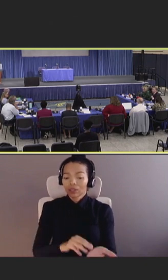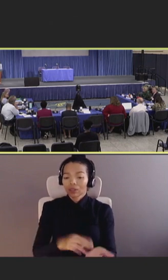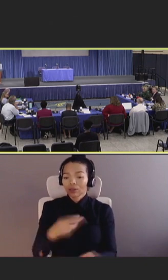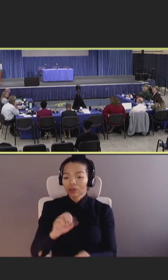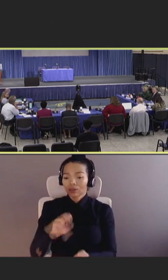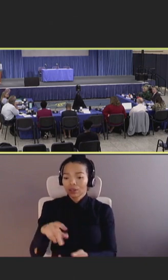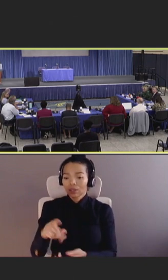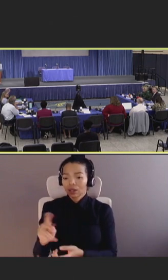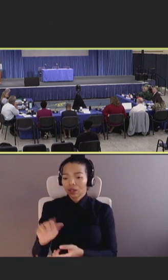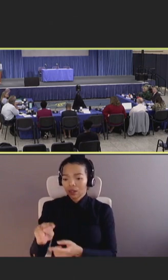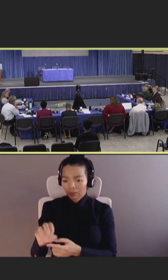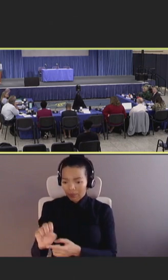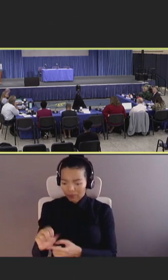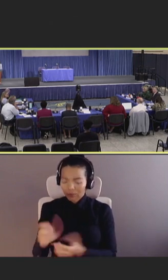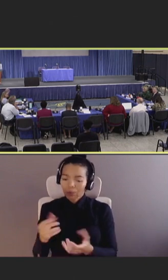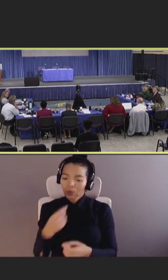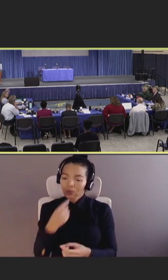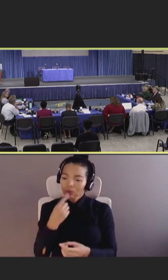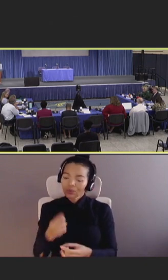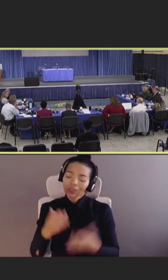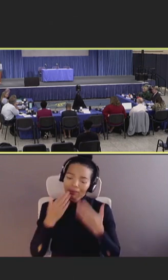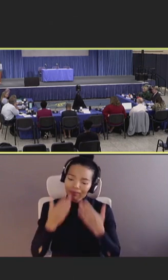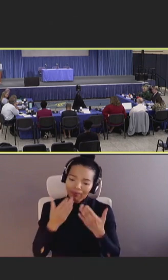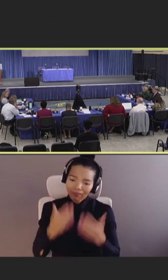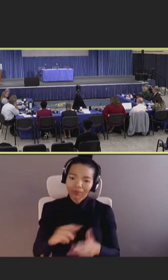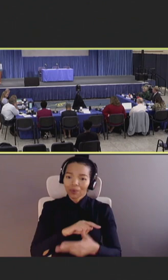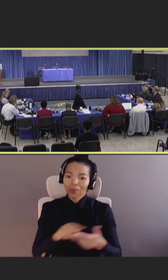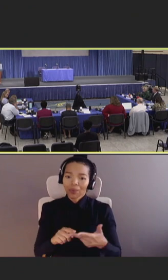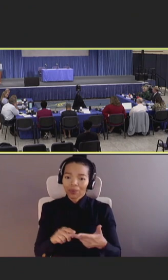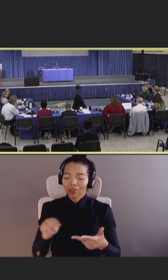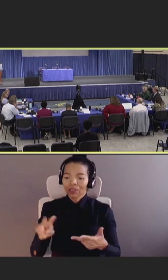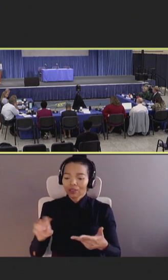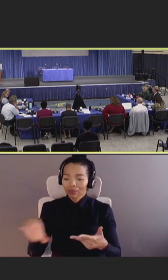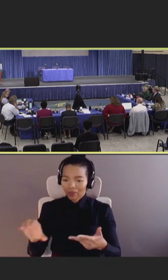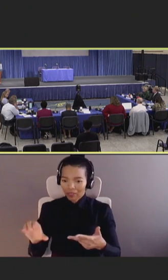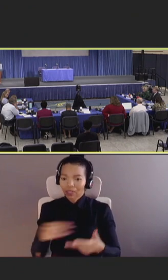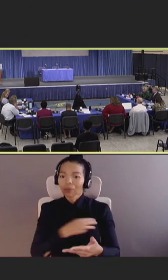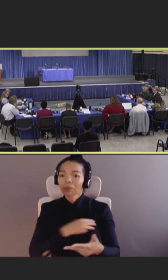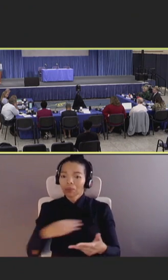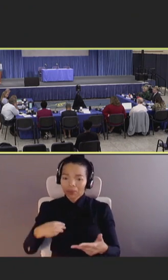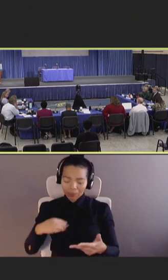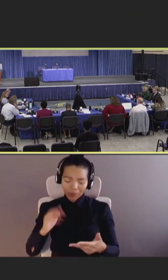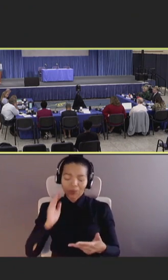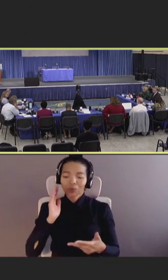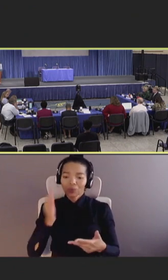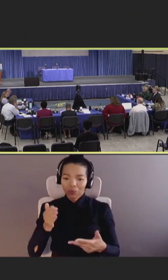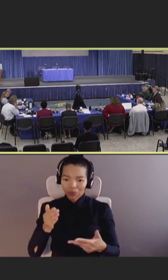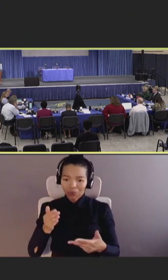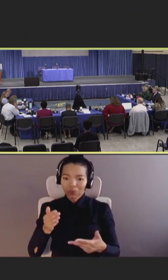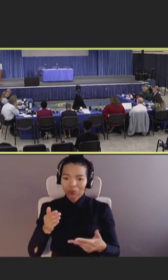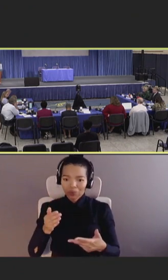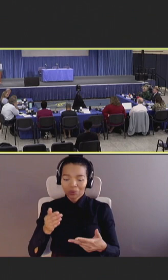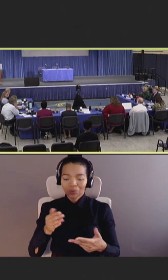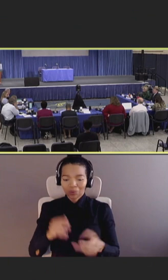express gratitude to three NVAC members who will cycle off of NVAC after this meeting: